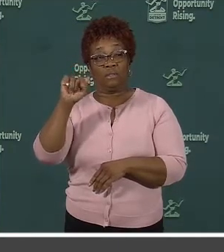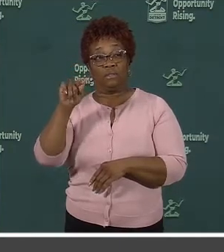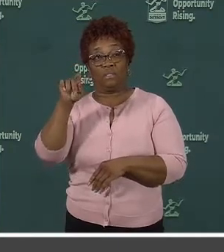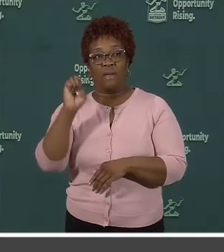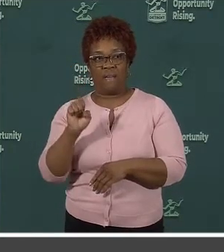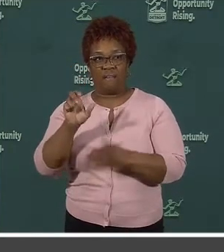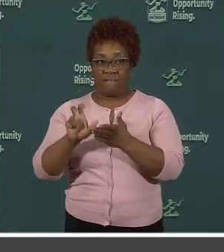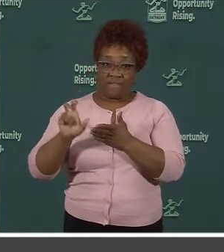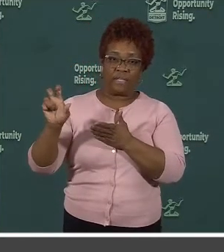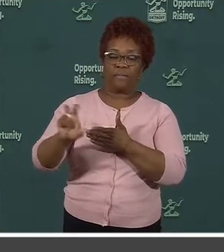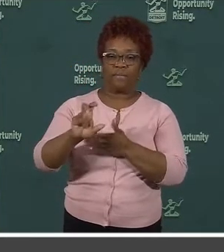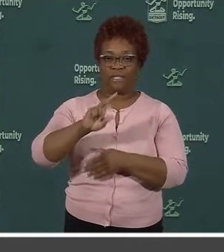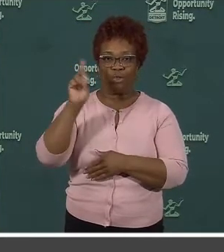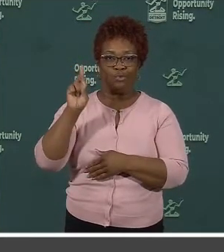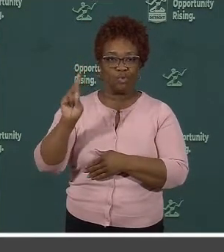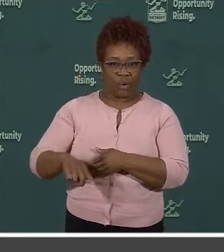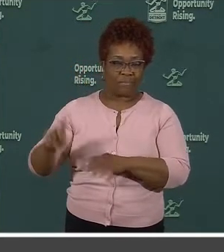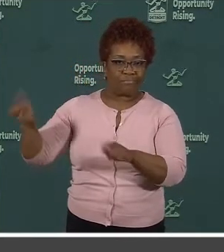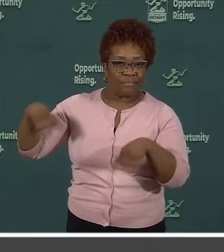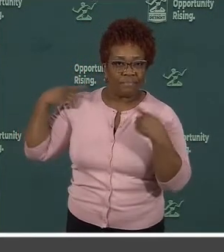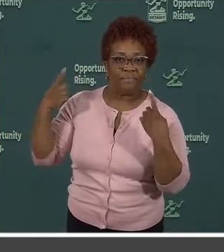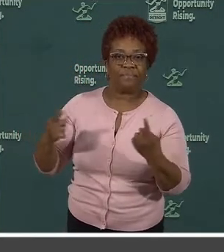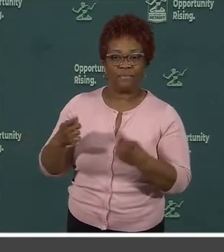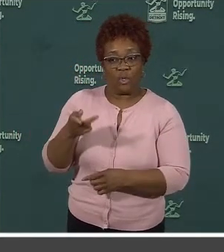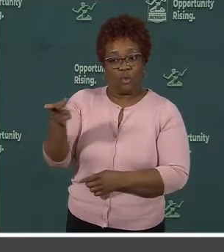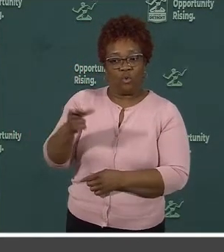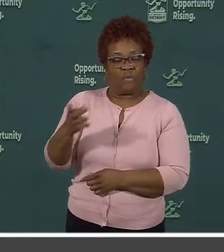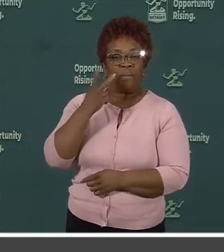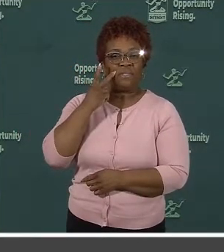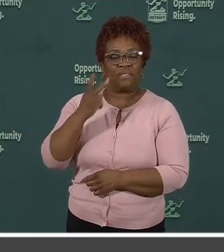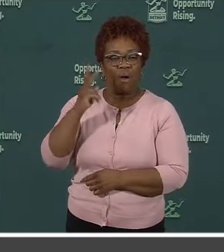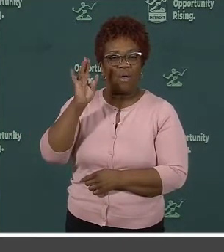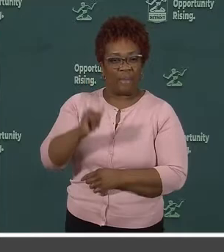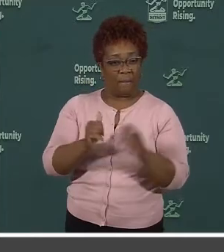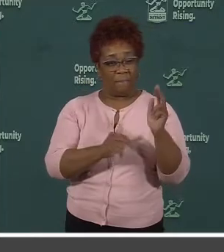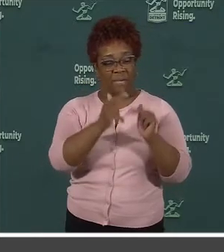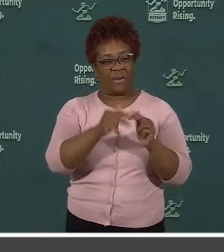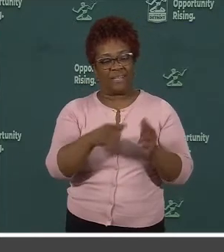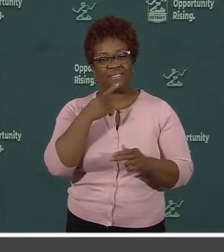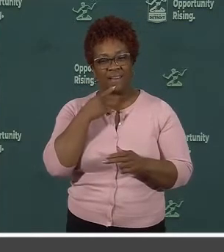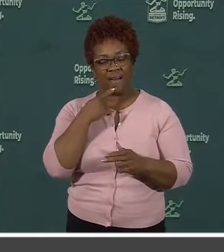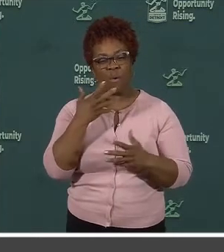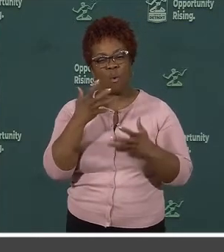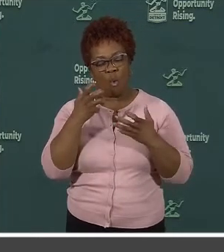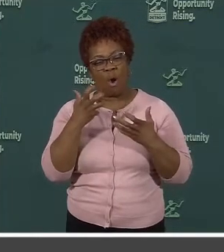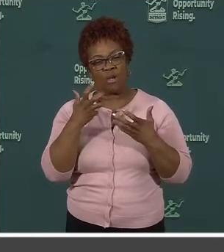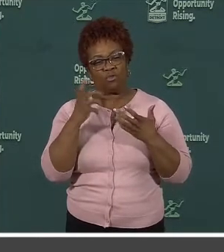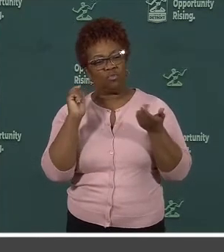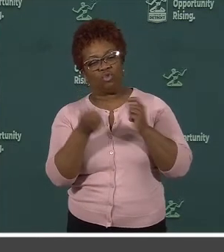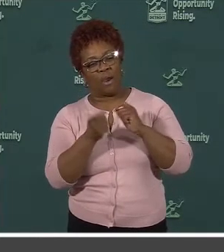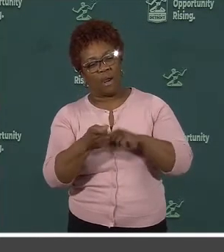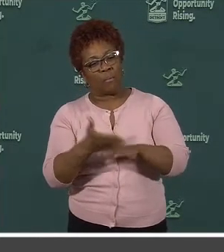WE'RE GOING TO DO SOMETHING ABOUT IT THIS IS GOING TO GO AND SO THAT GOT ATTENTION THAT WAS GOOD WAS ATTENTION WAS TWO